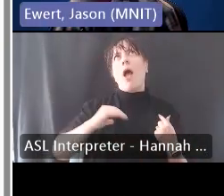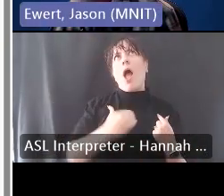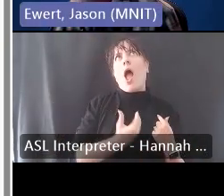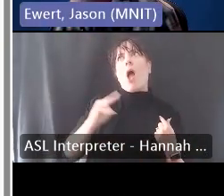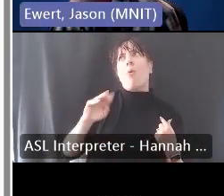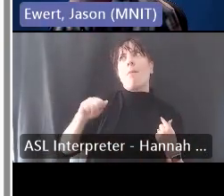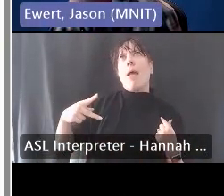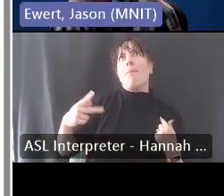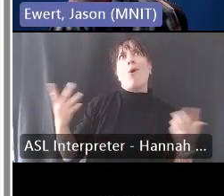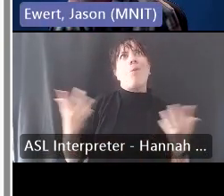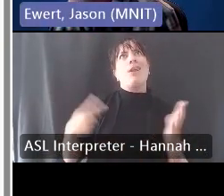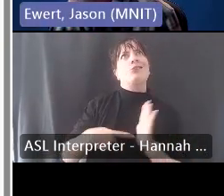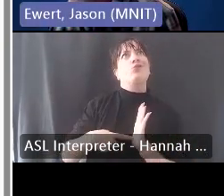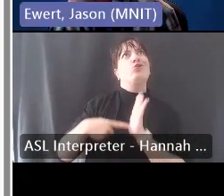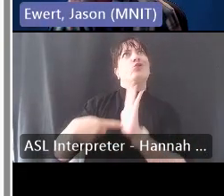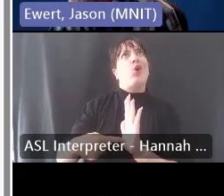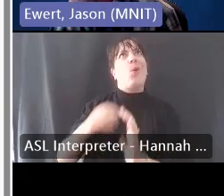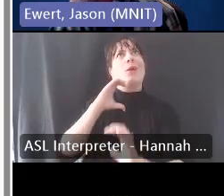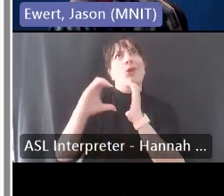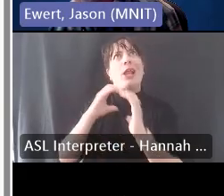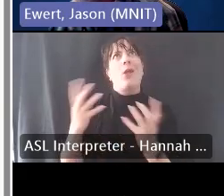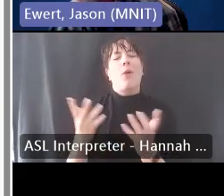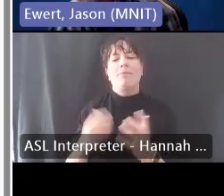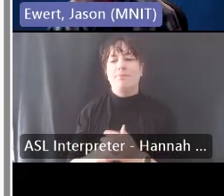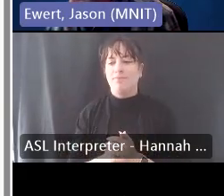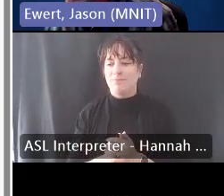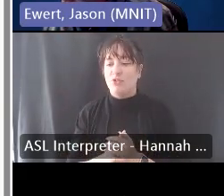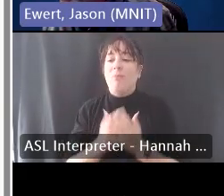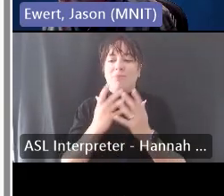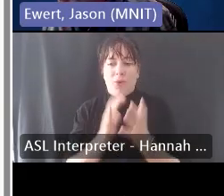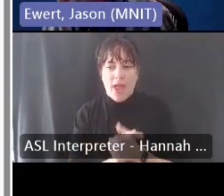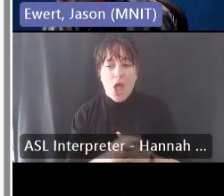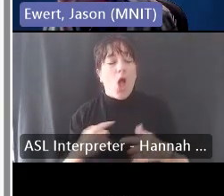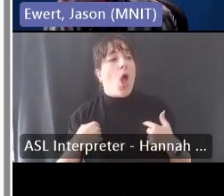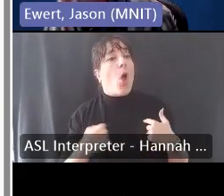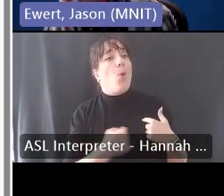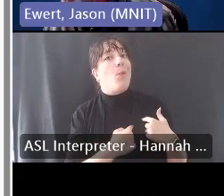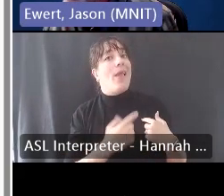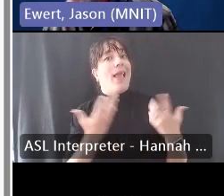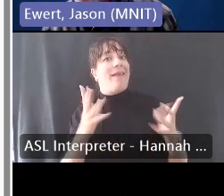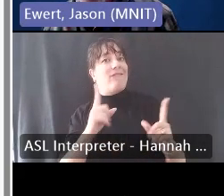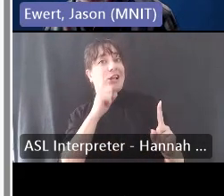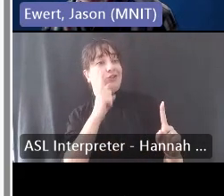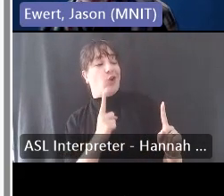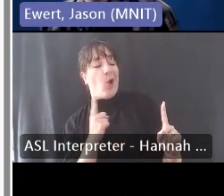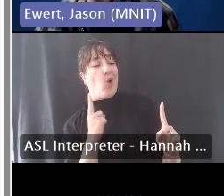I know I said, we'll aim for 1:40, 1:45 for questions, but we do have 10 minutes left for questions here.